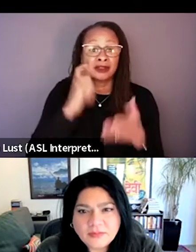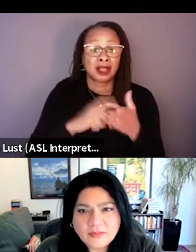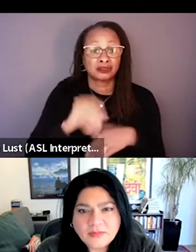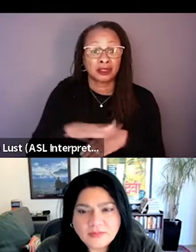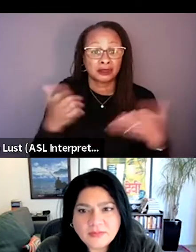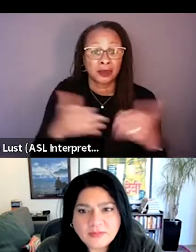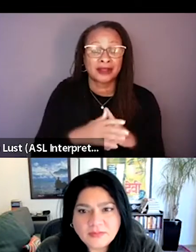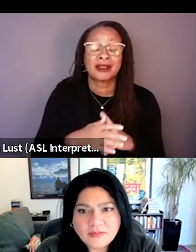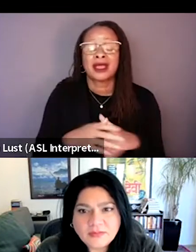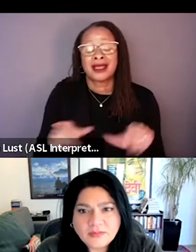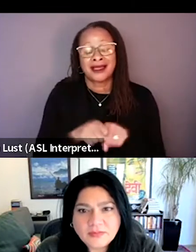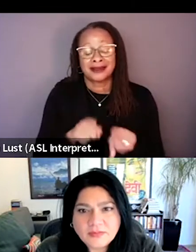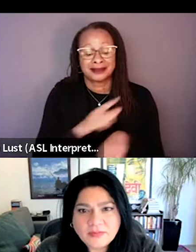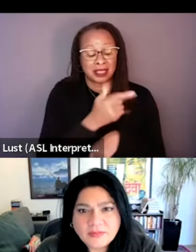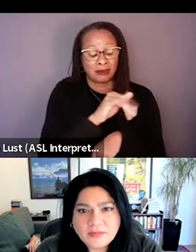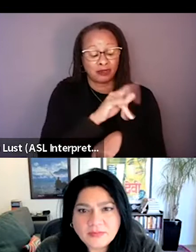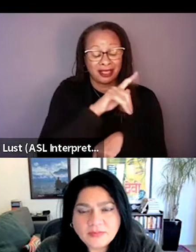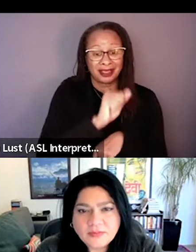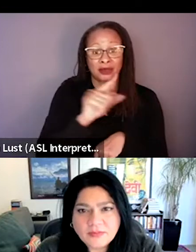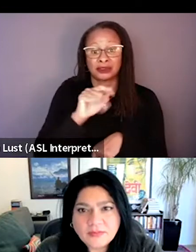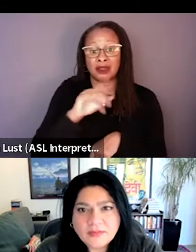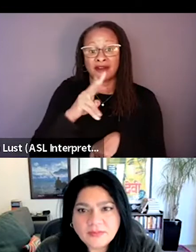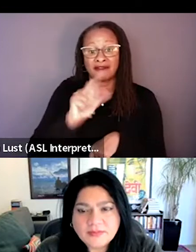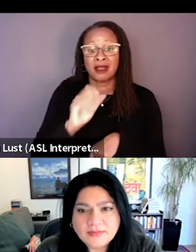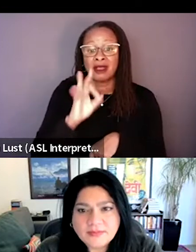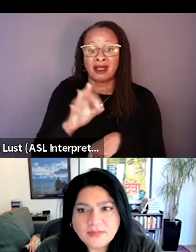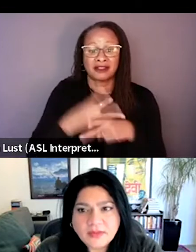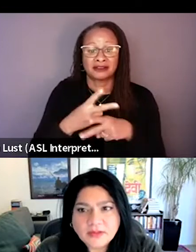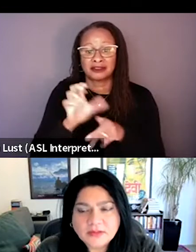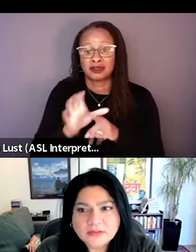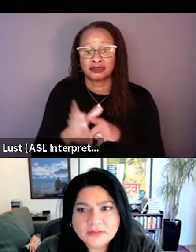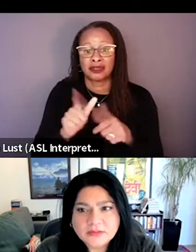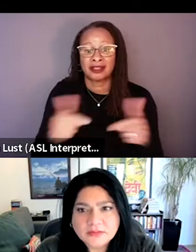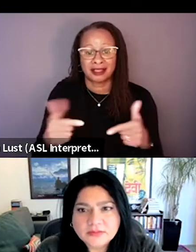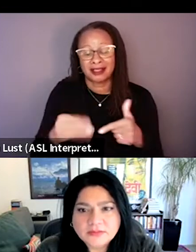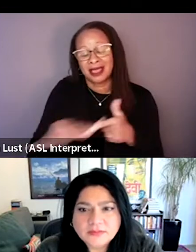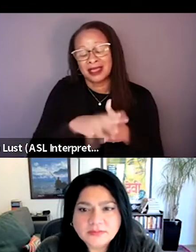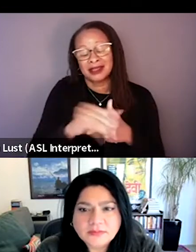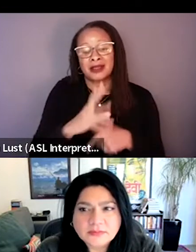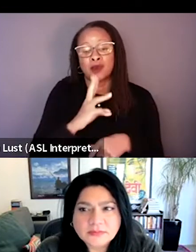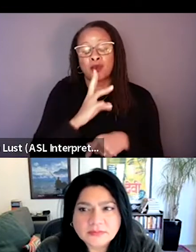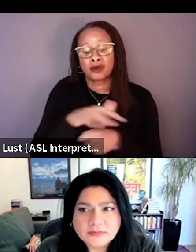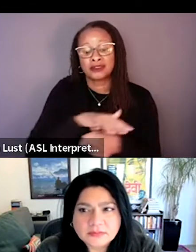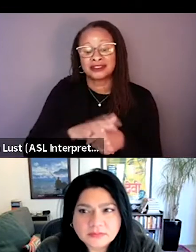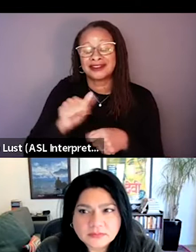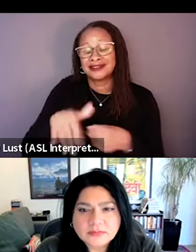and future caretakers of the culture, land and water resources, in the unceded territory of Los Angeles.